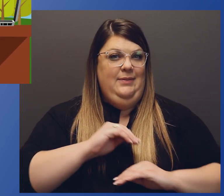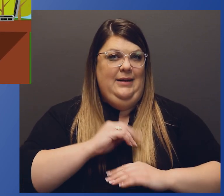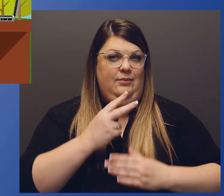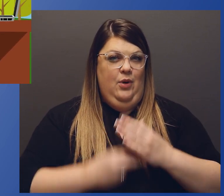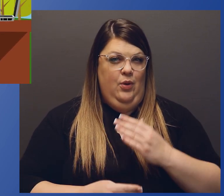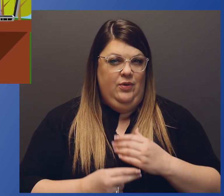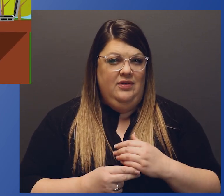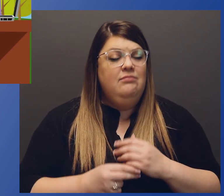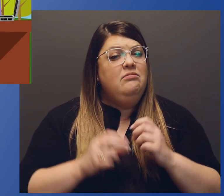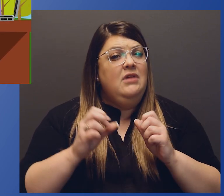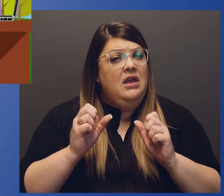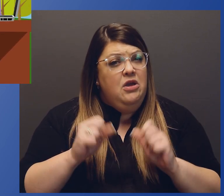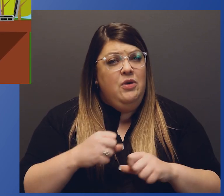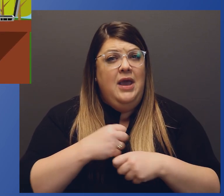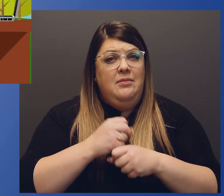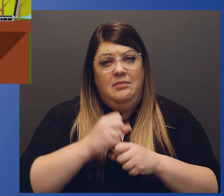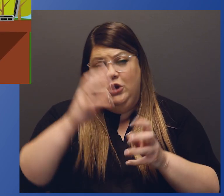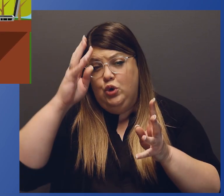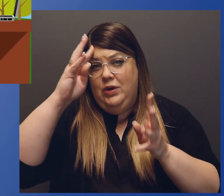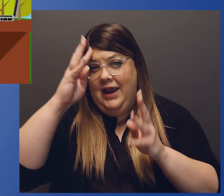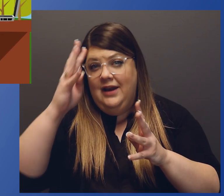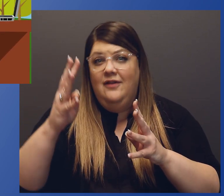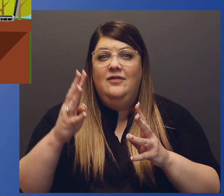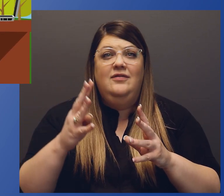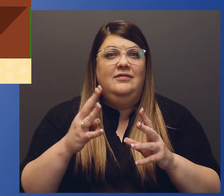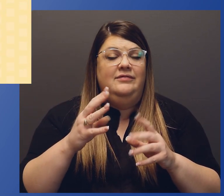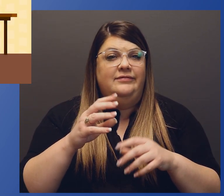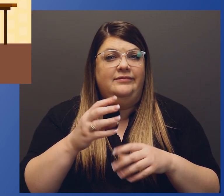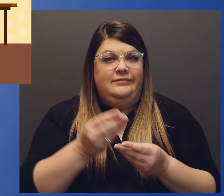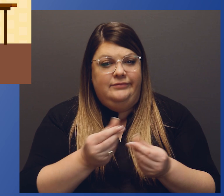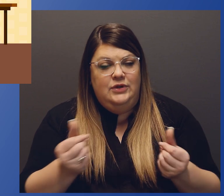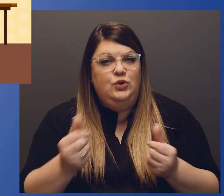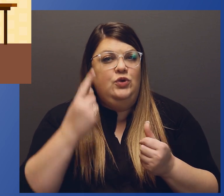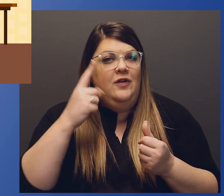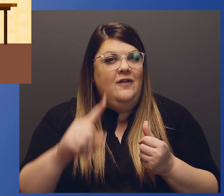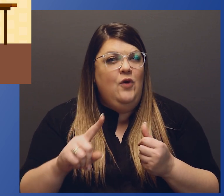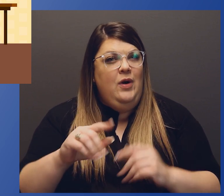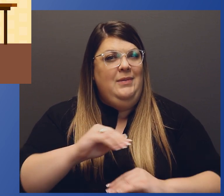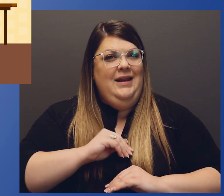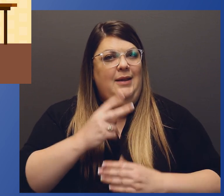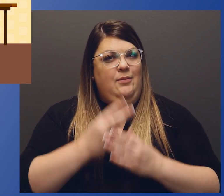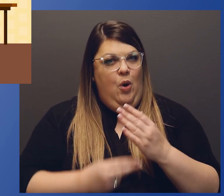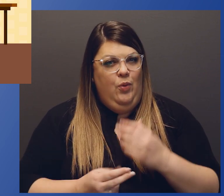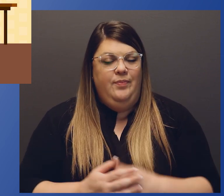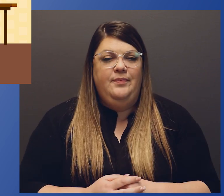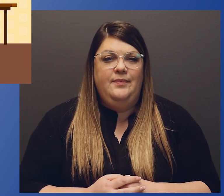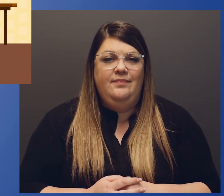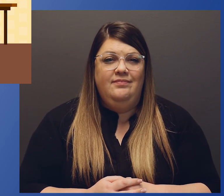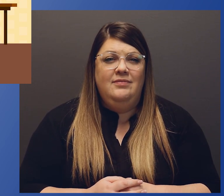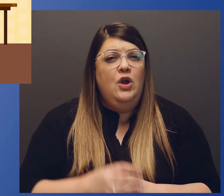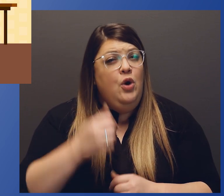Members always have the right to change their mind about any service they receive, and have the right to appeal if they do not agree.